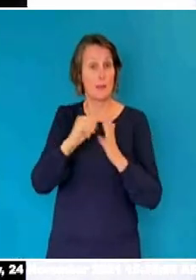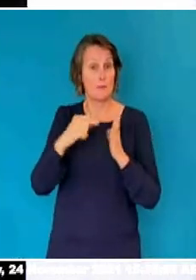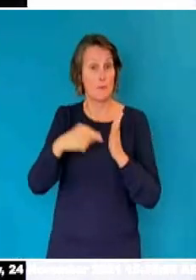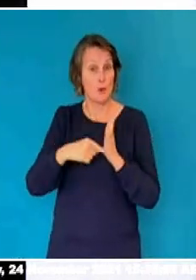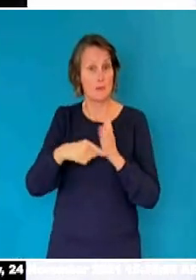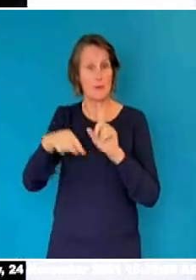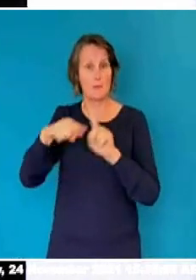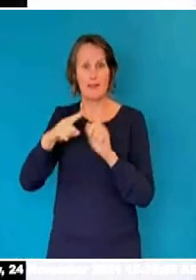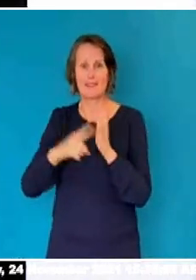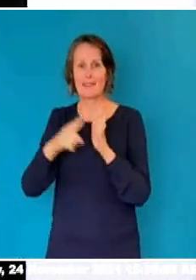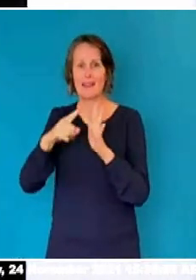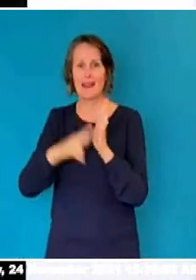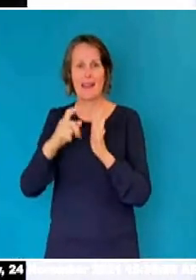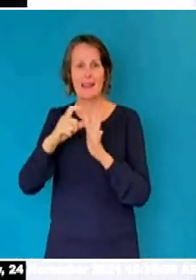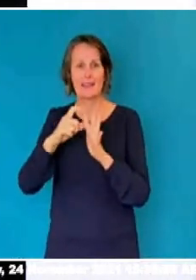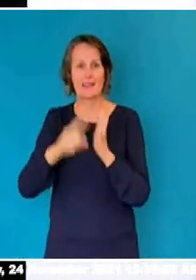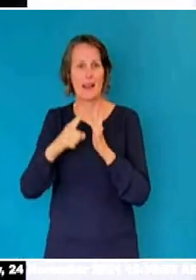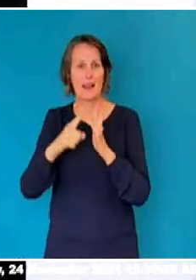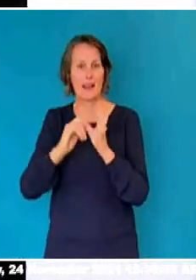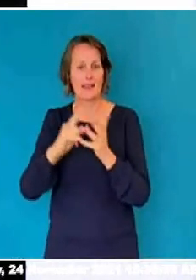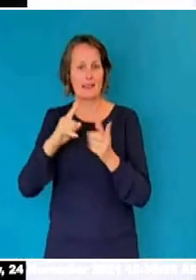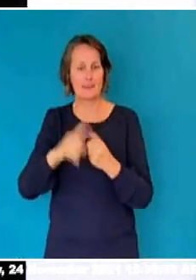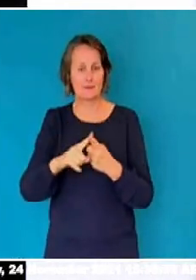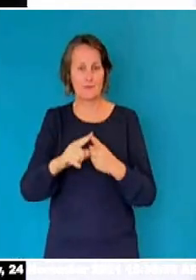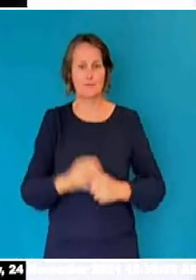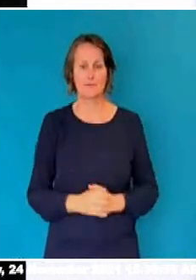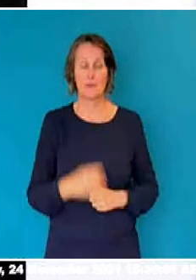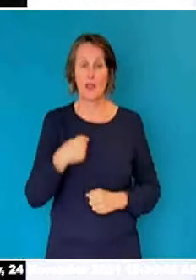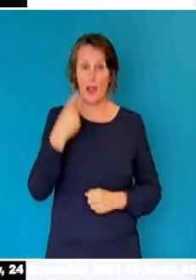Now, I understand that there are some appearances to be announced, is that correct?